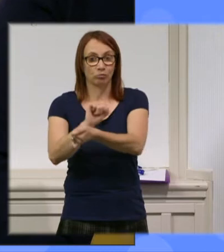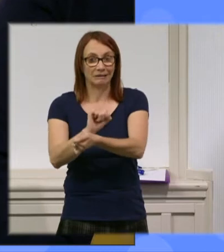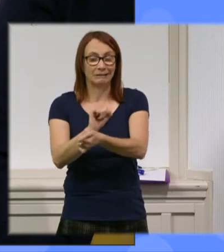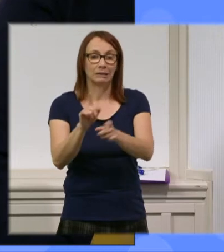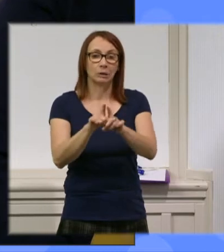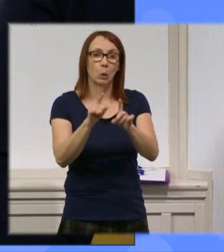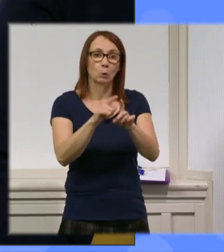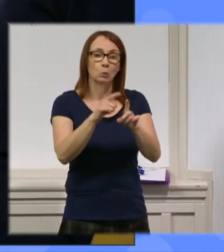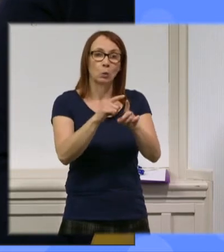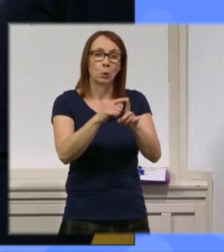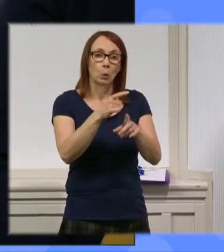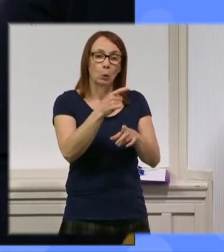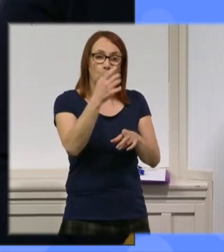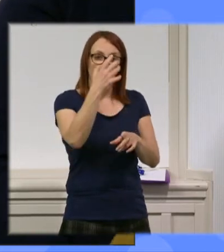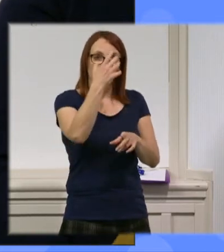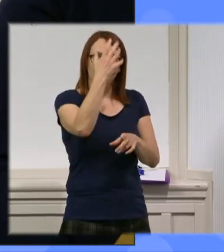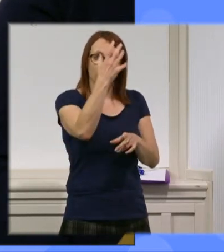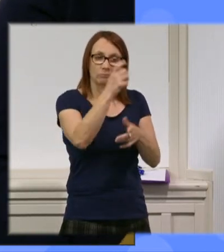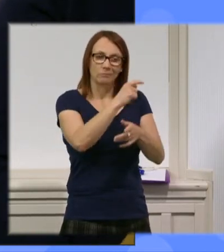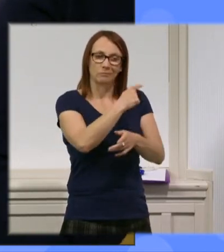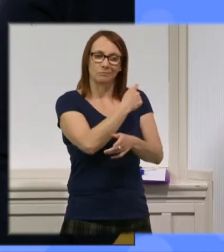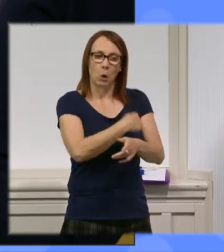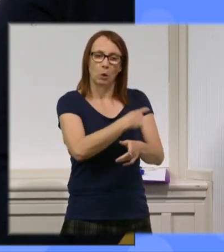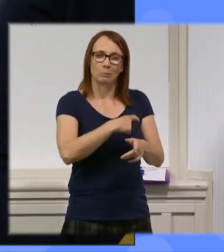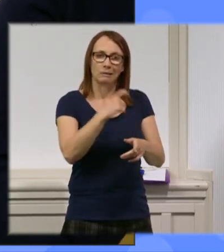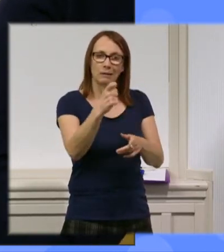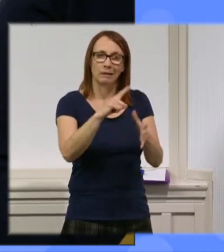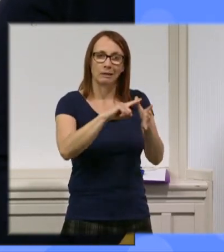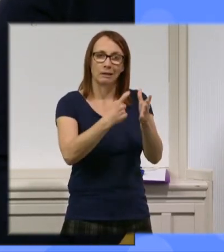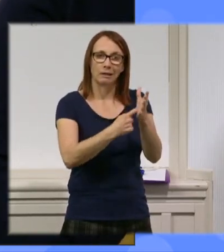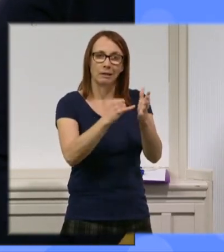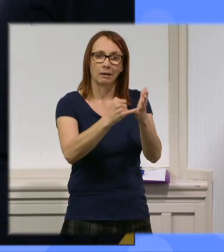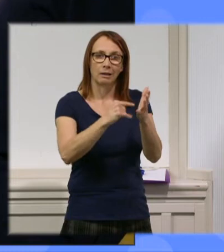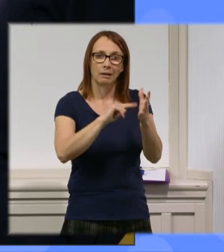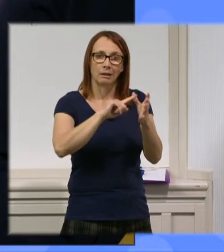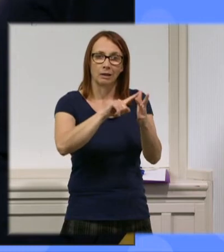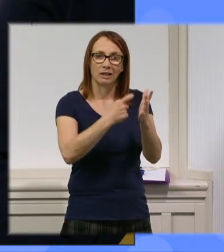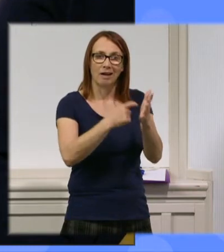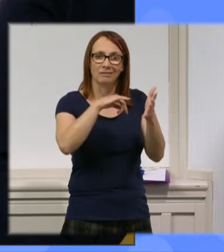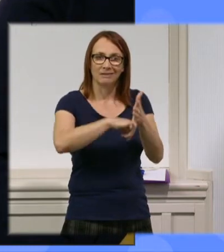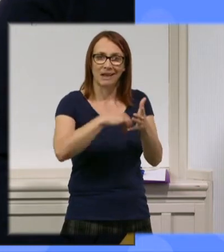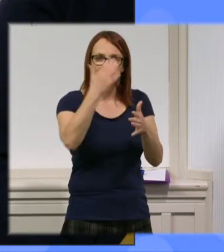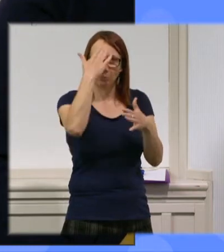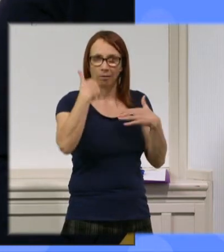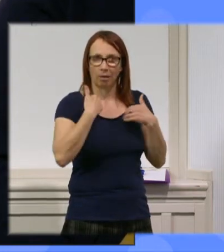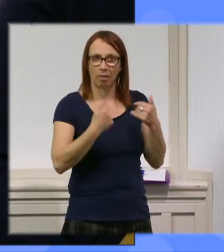Carstairs the local government counselor as well during those years as John said